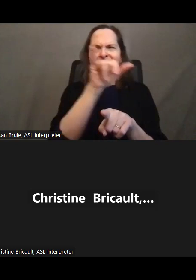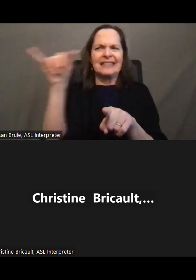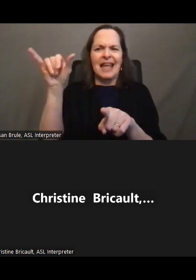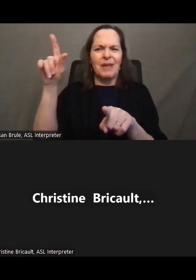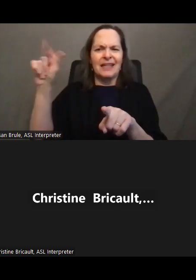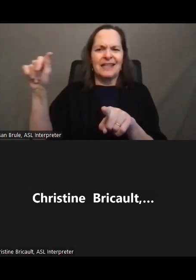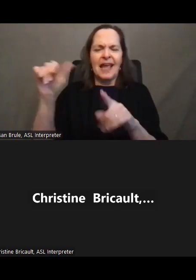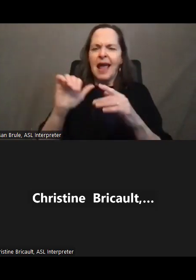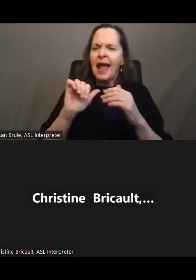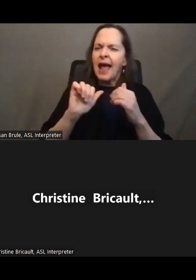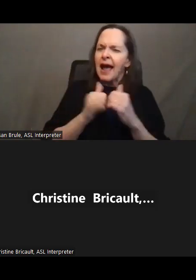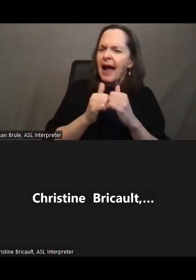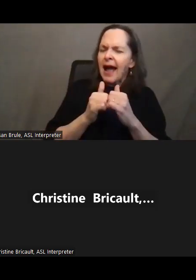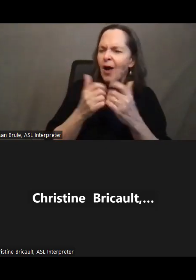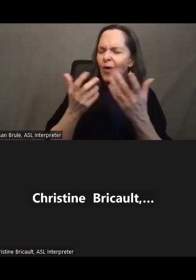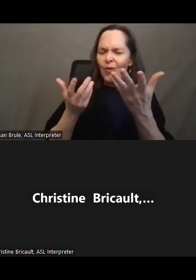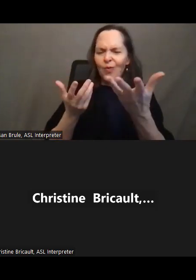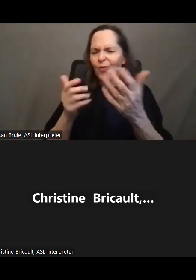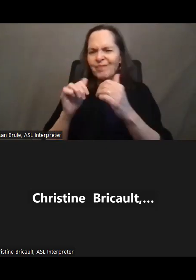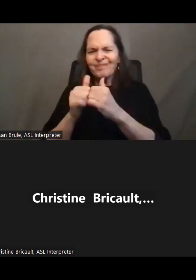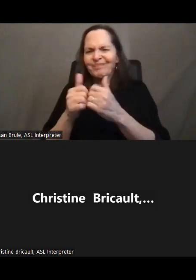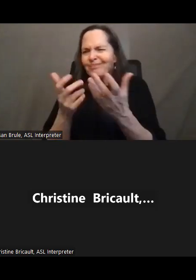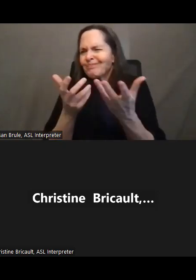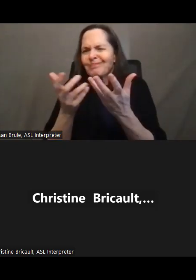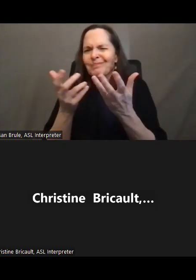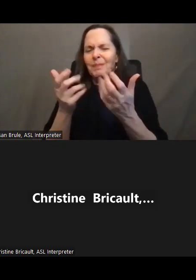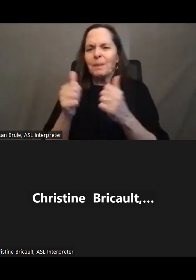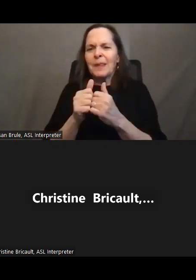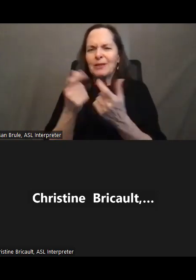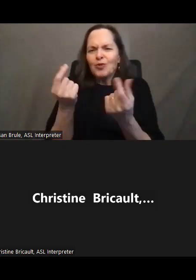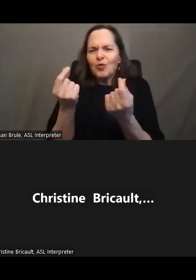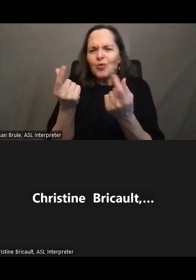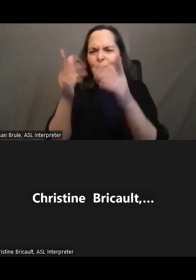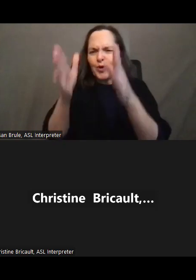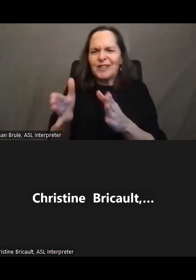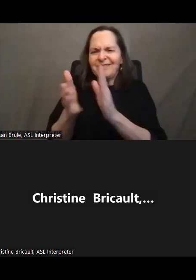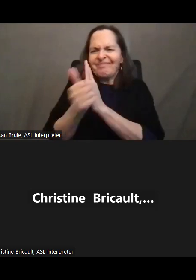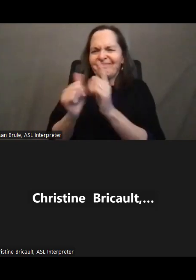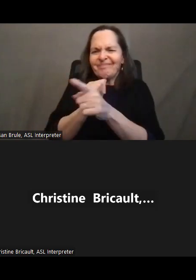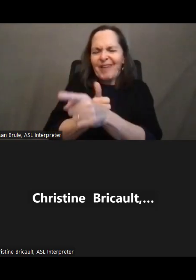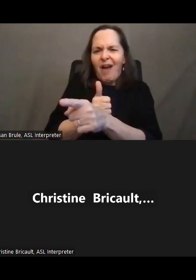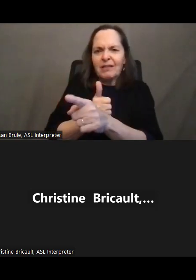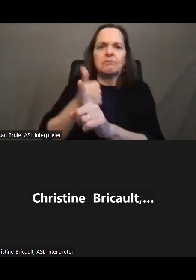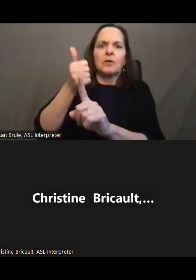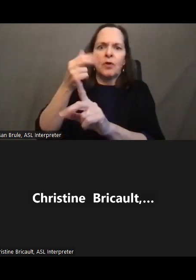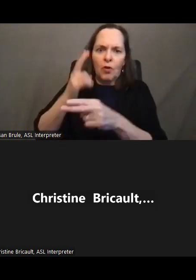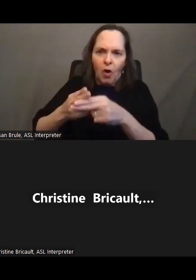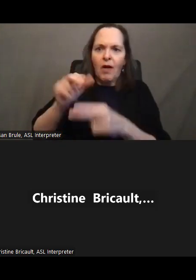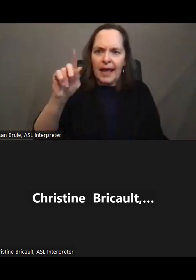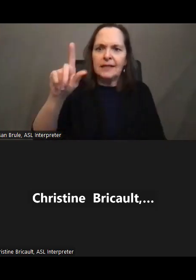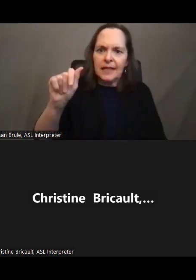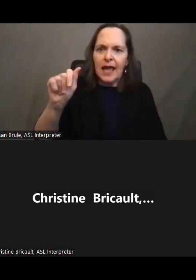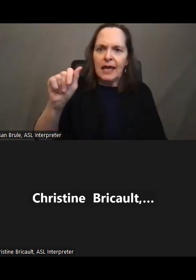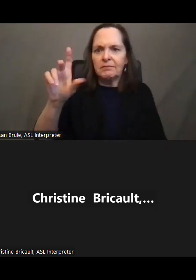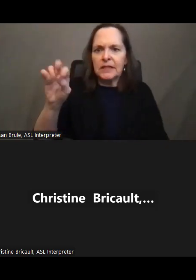official requirement from the DOJ that an ADA Coordinator hold a certain certification or a